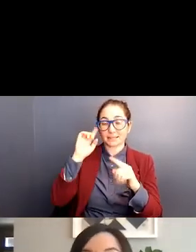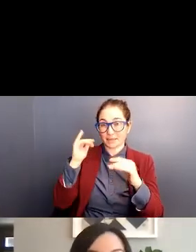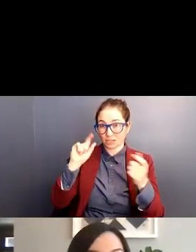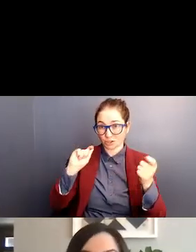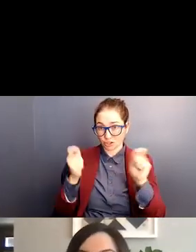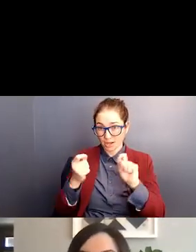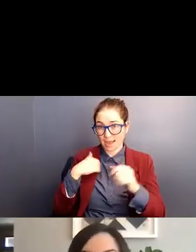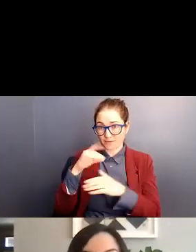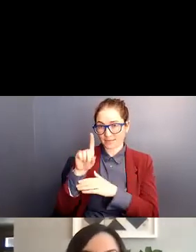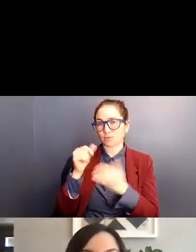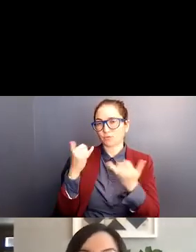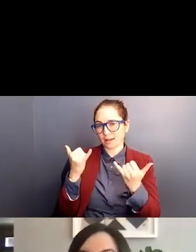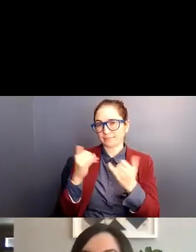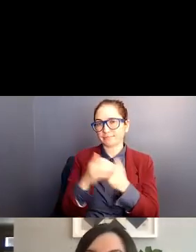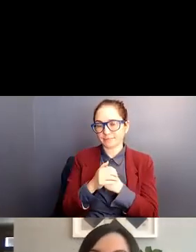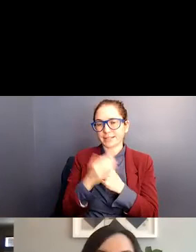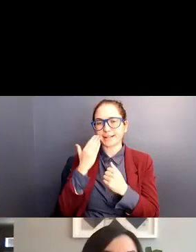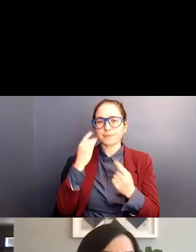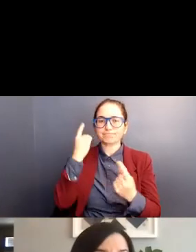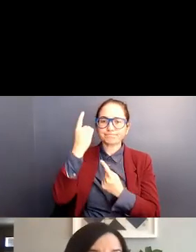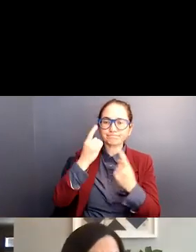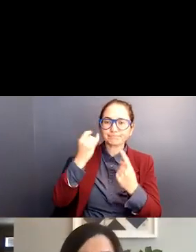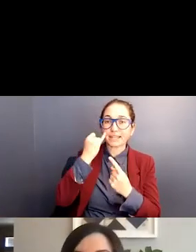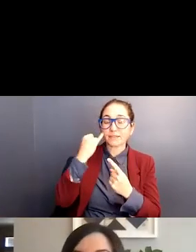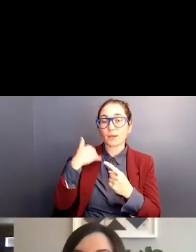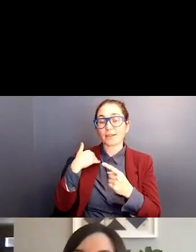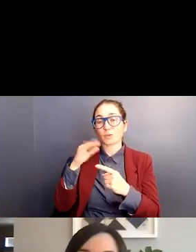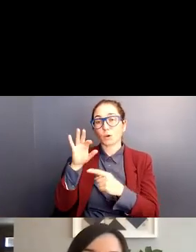similarly thinking about if you have a broken foot or if you are